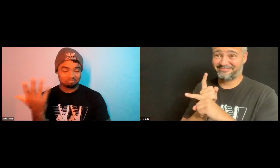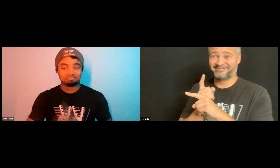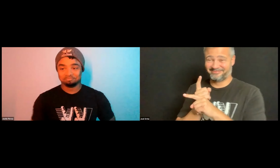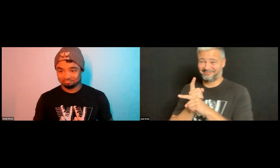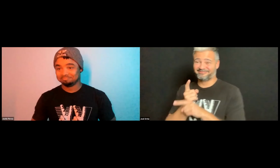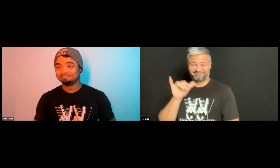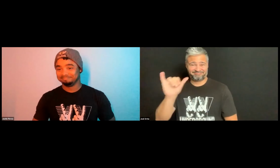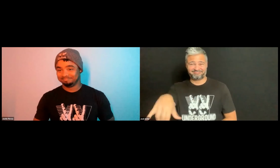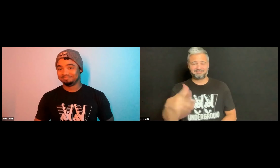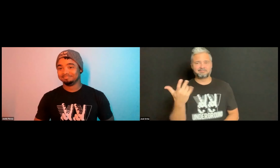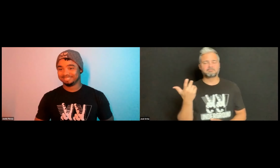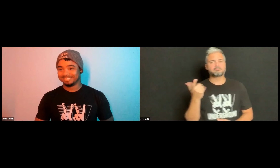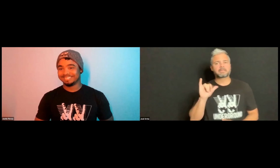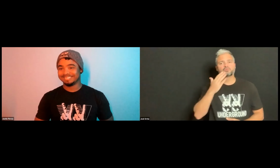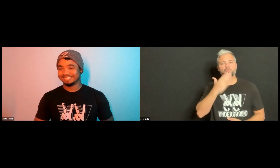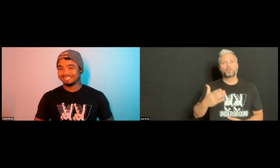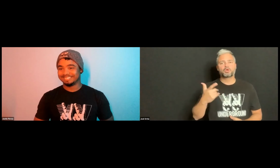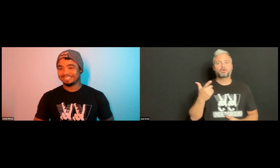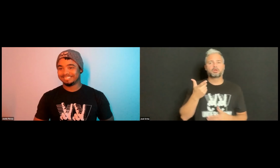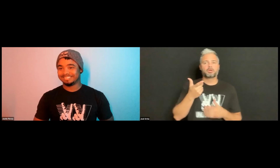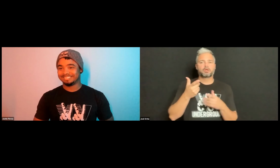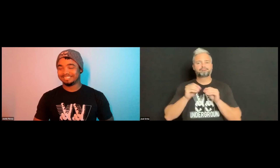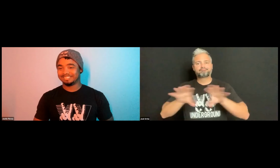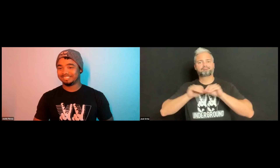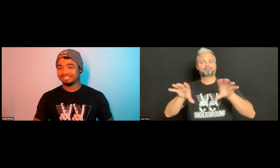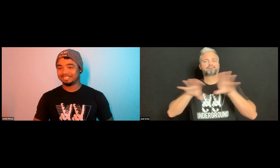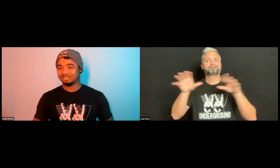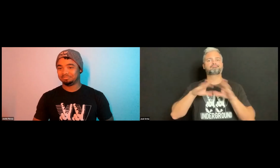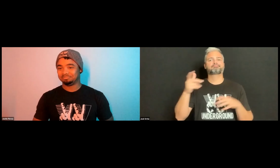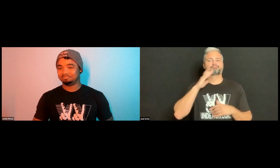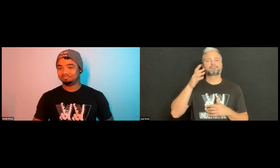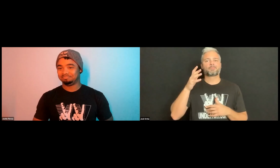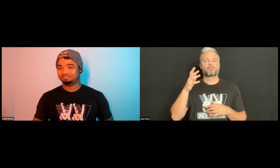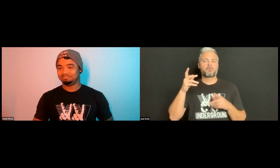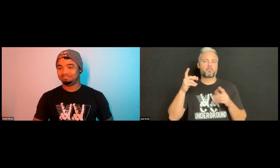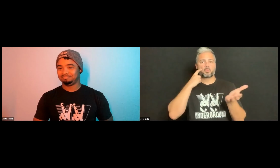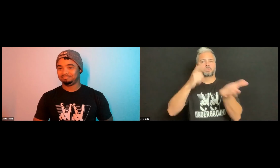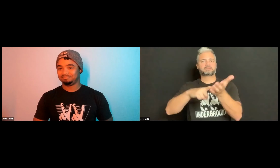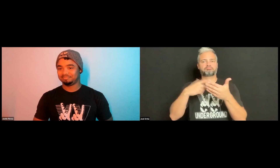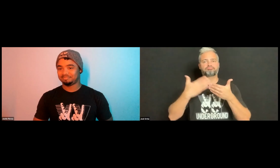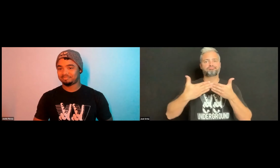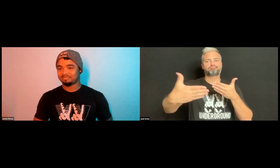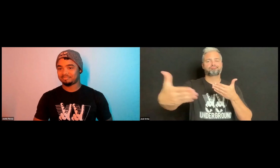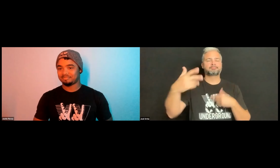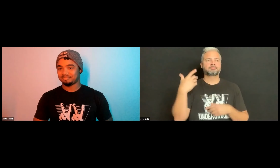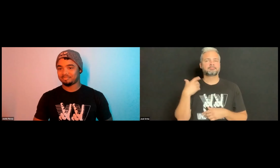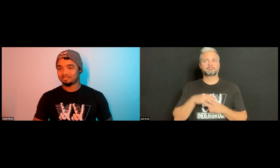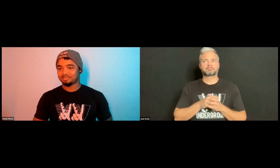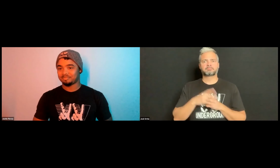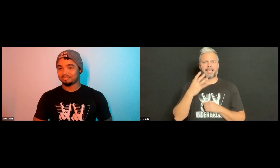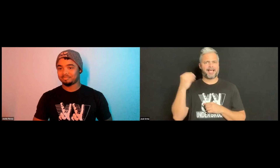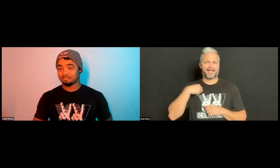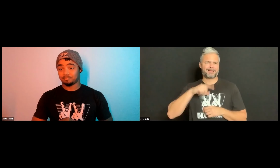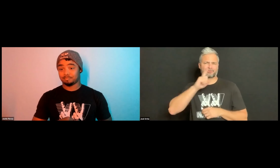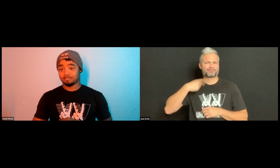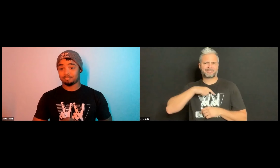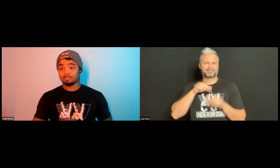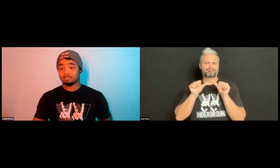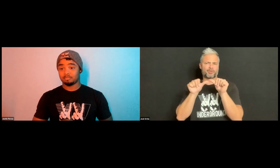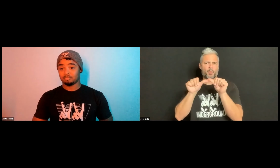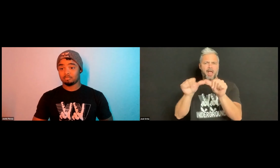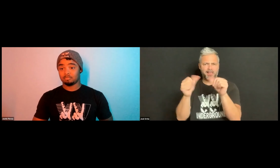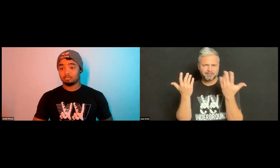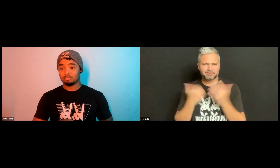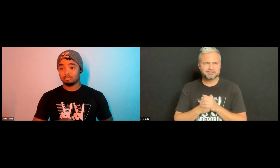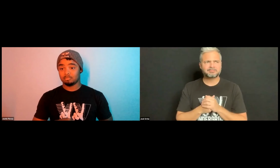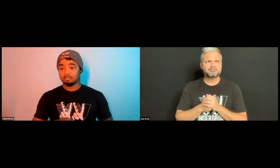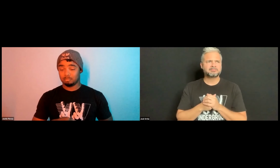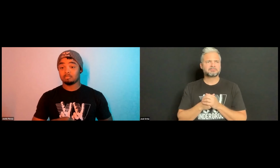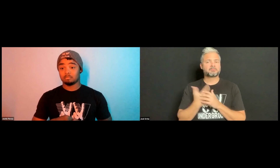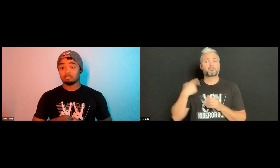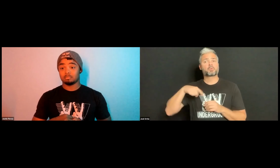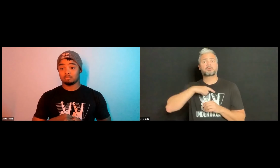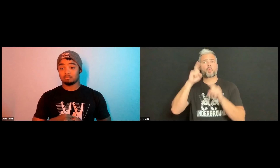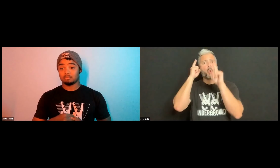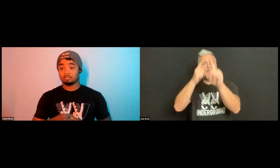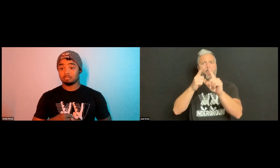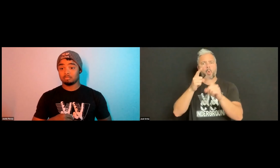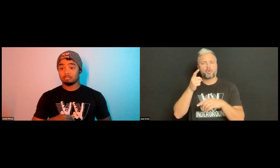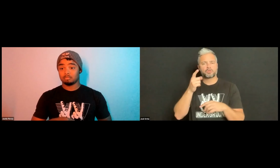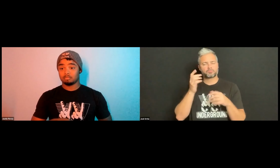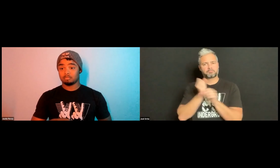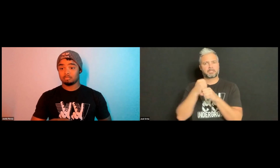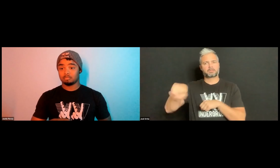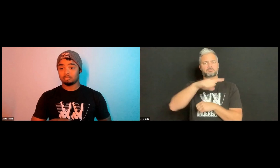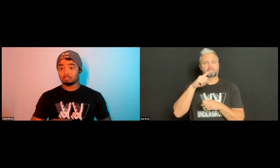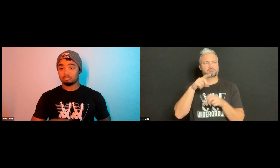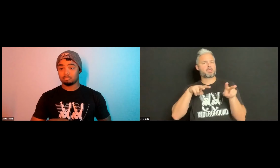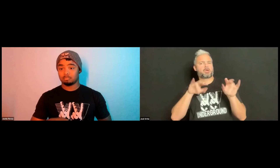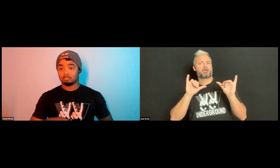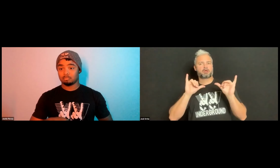What's good about that, just to get the word out and let everyone realize that this is available, and I'm sure it's just going to thrive as the future goes on.